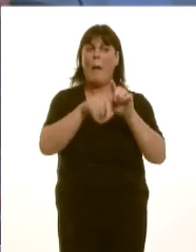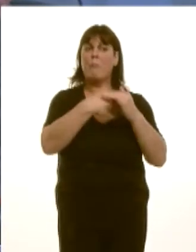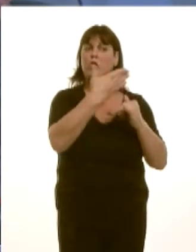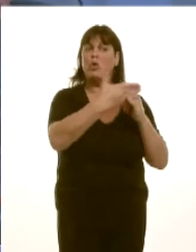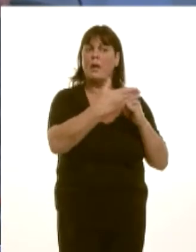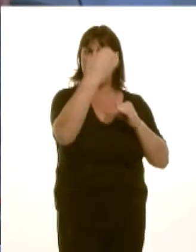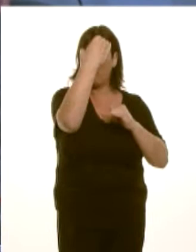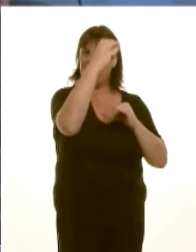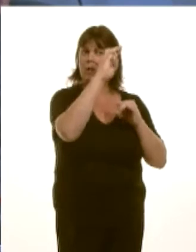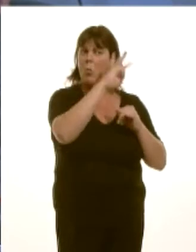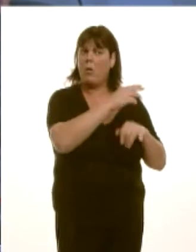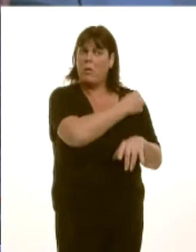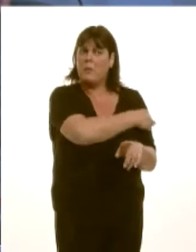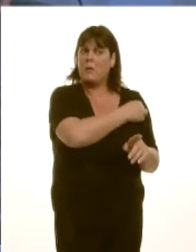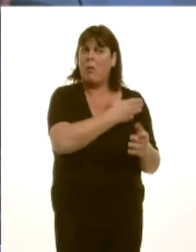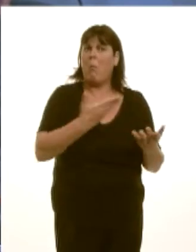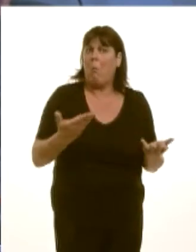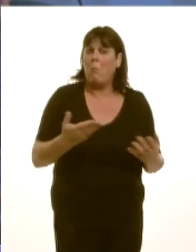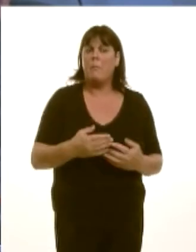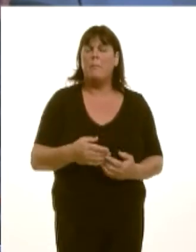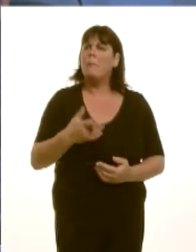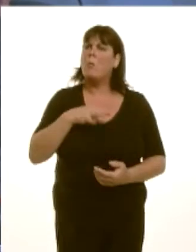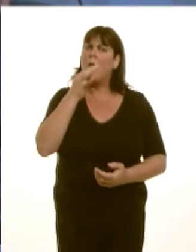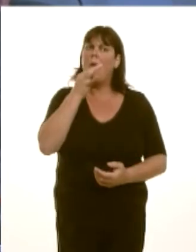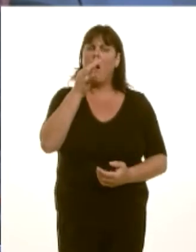When, First Minister, will you bring forward such an independent inquiry?